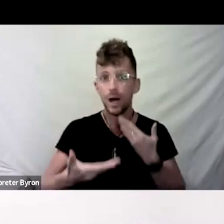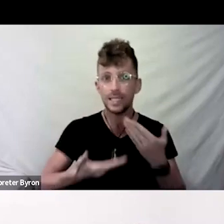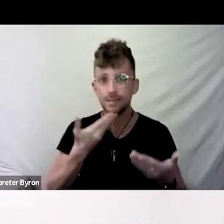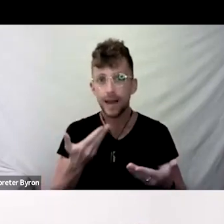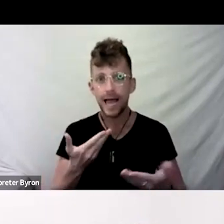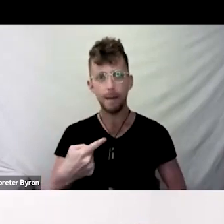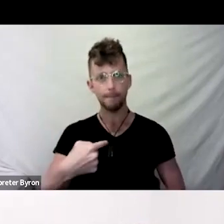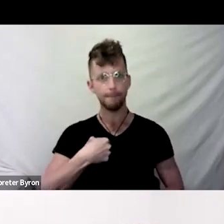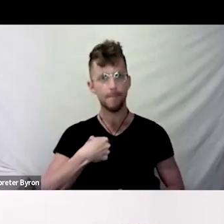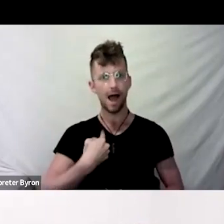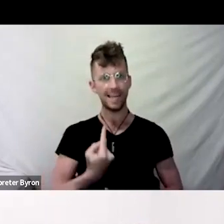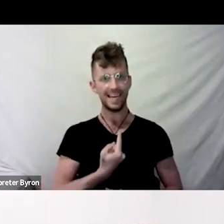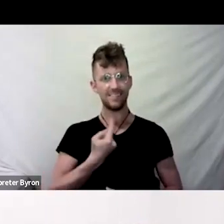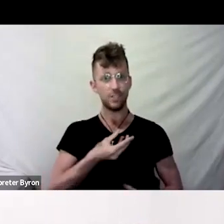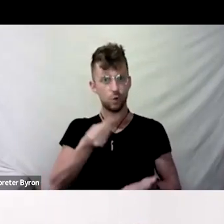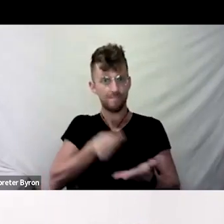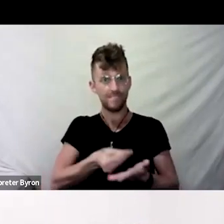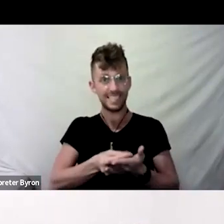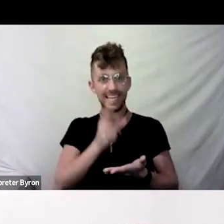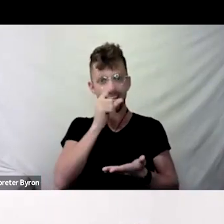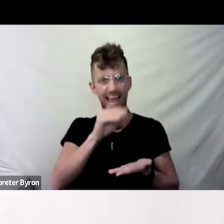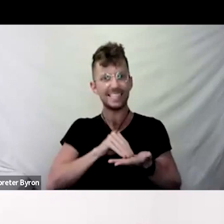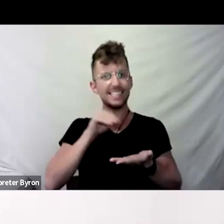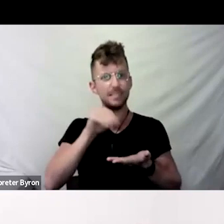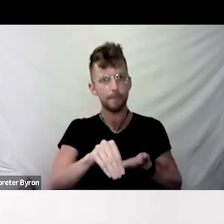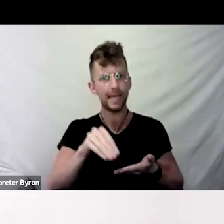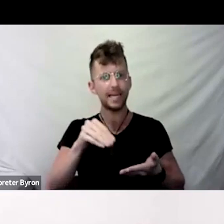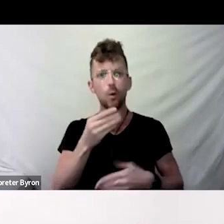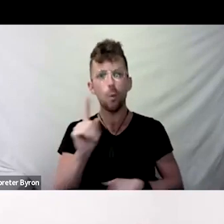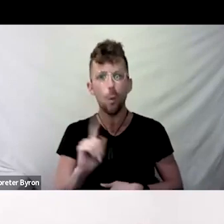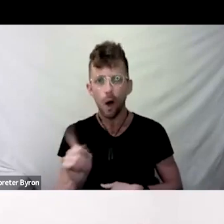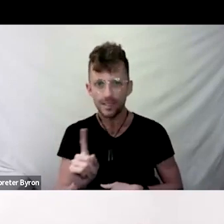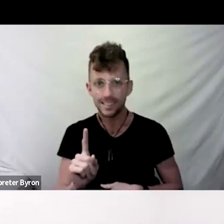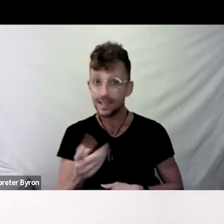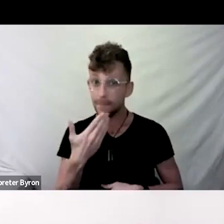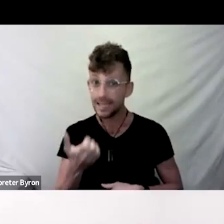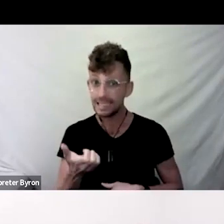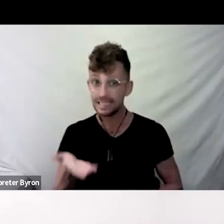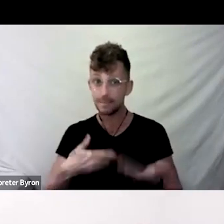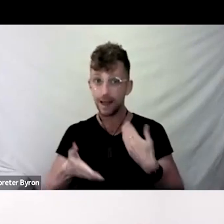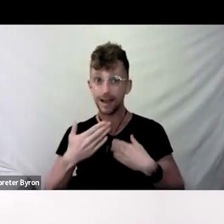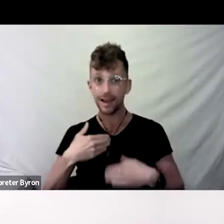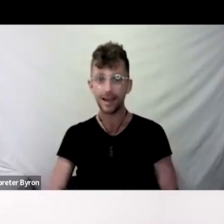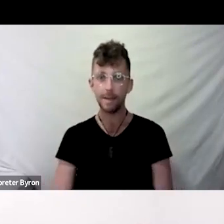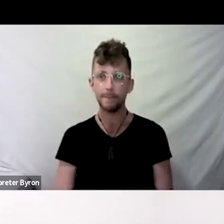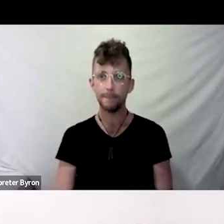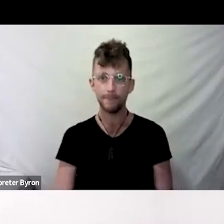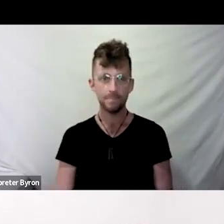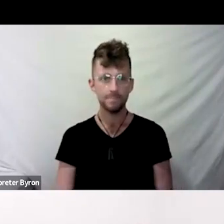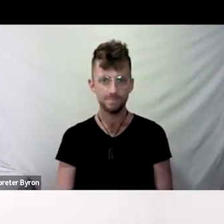Okay hi, me again.